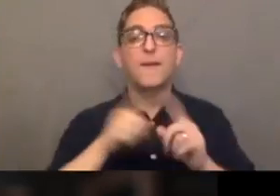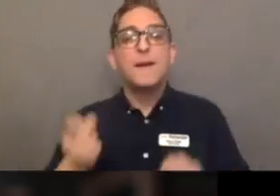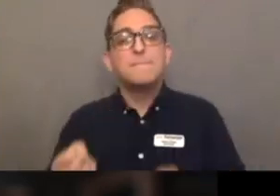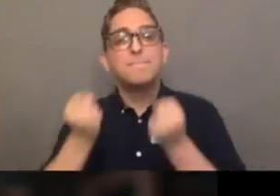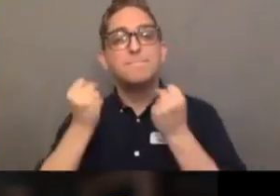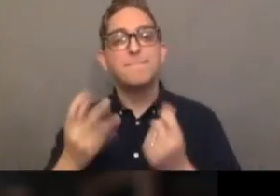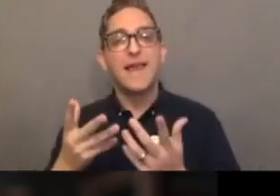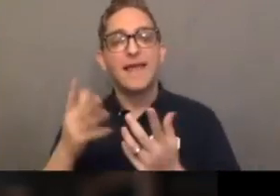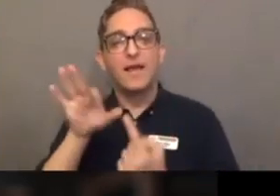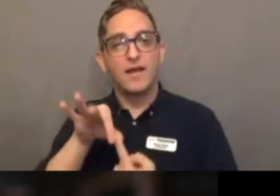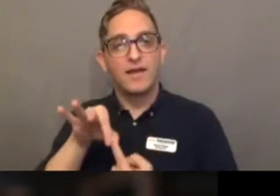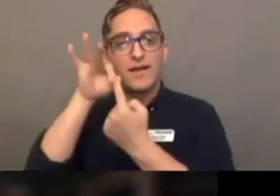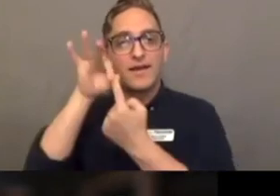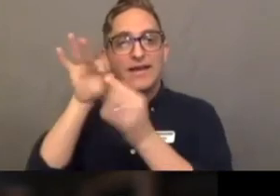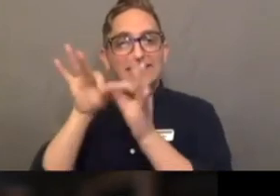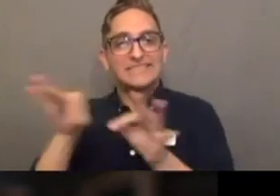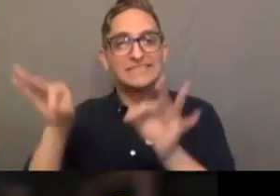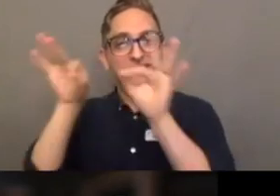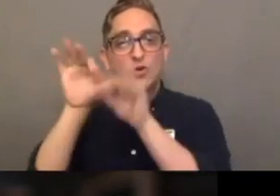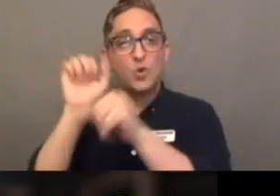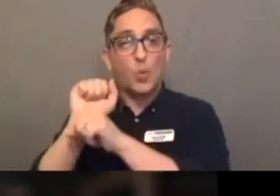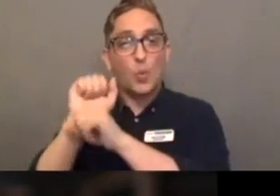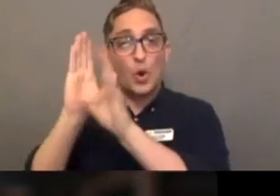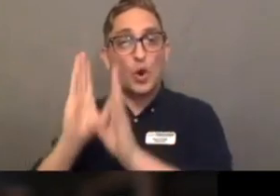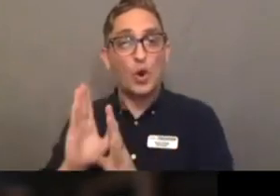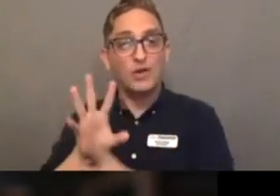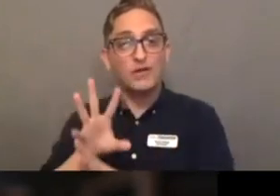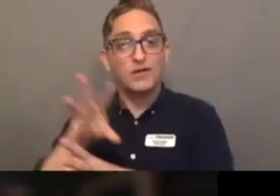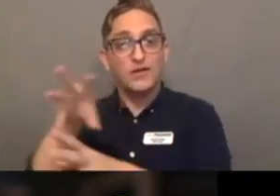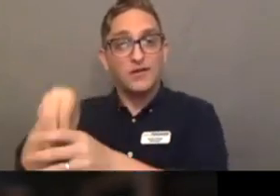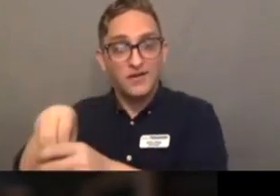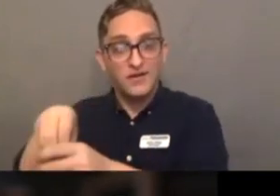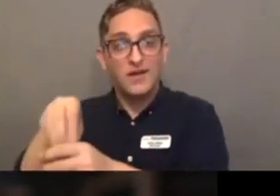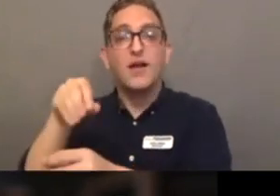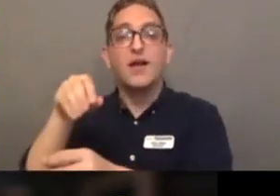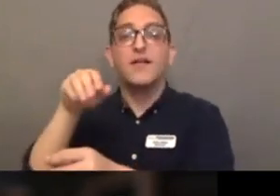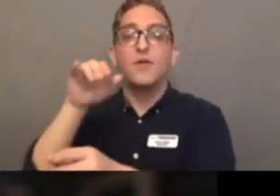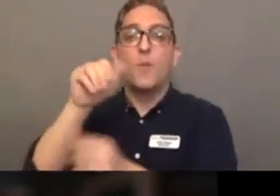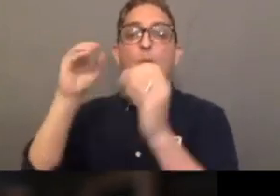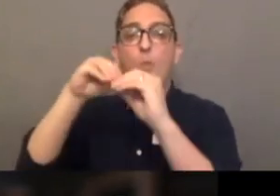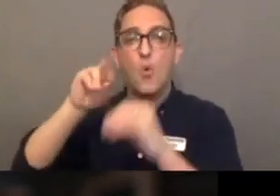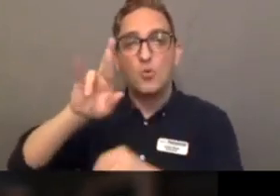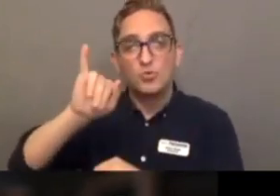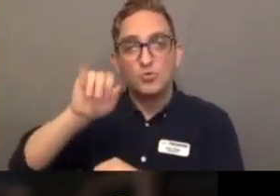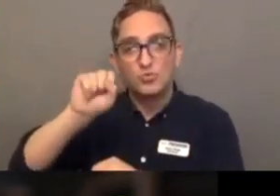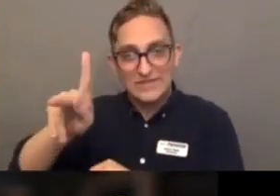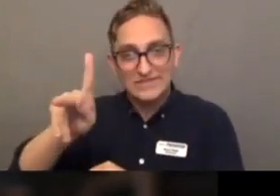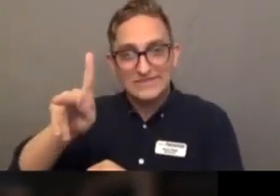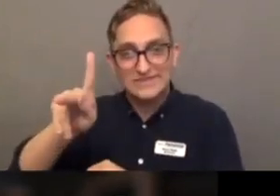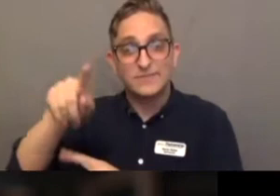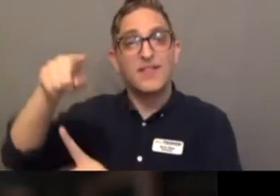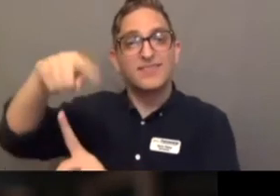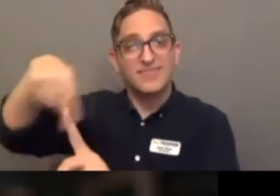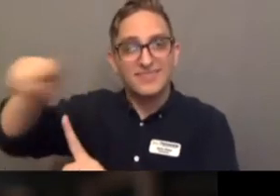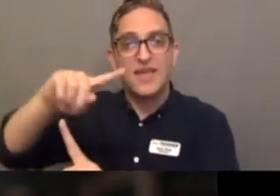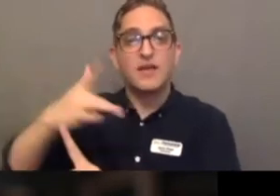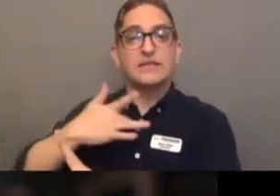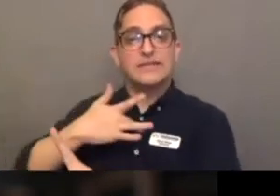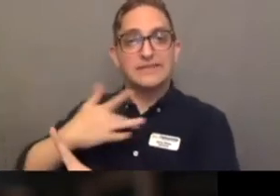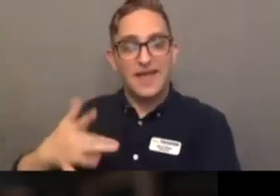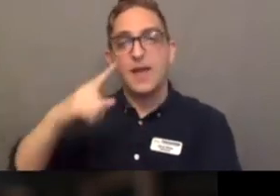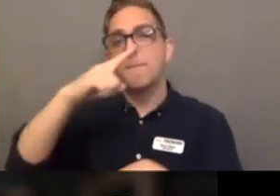are more at risk. We have to think about how what we're doing